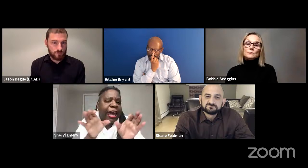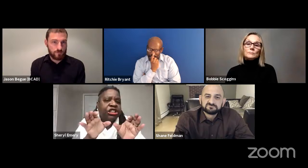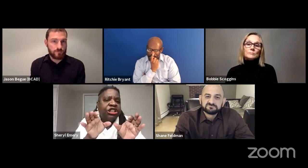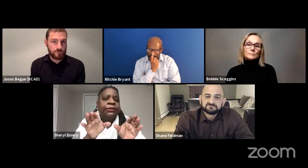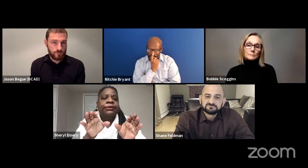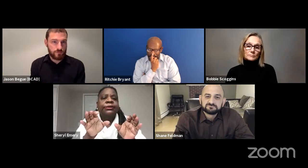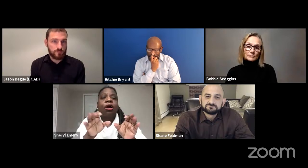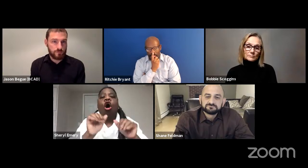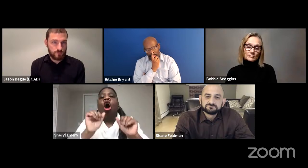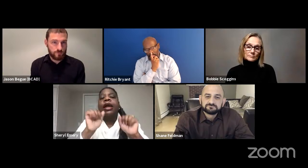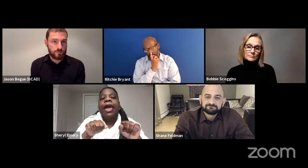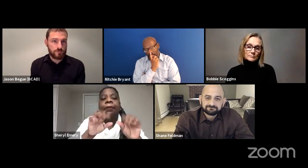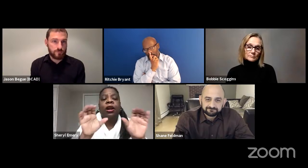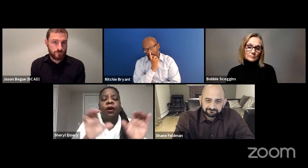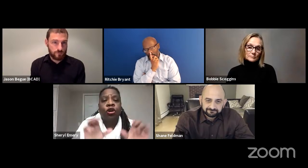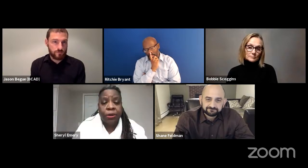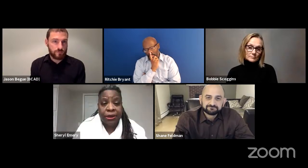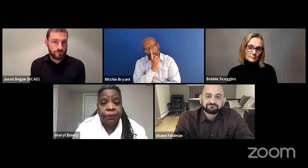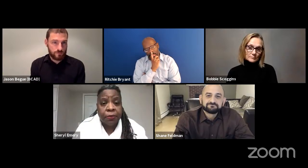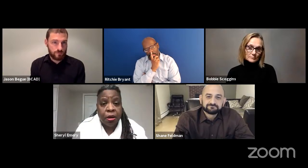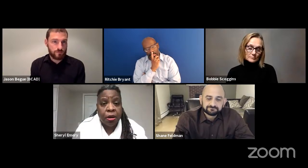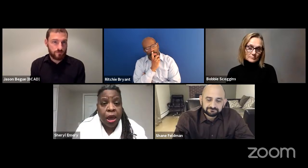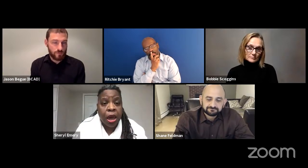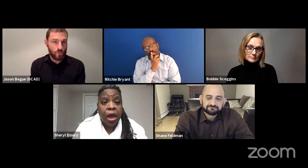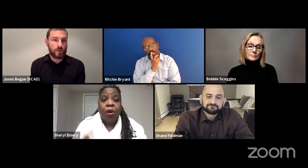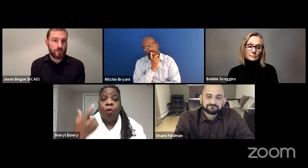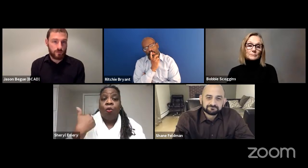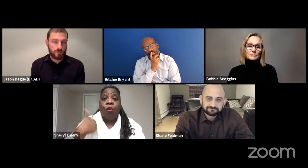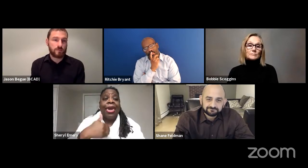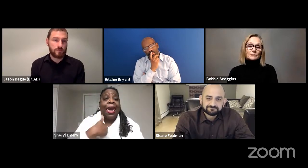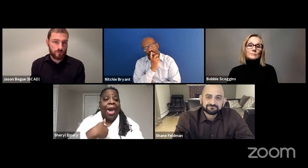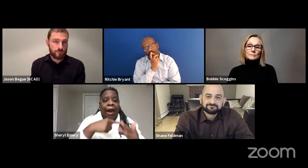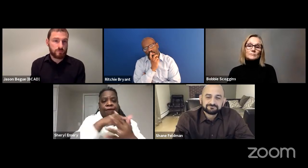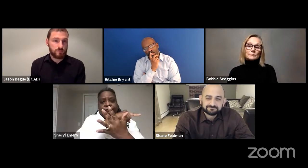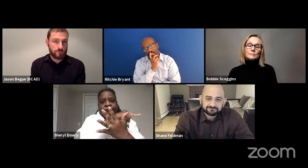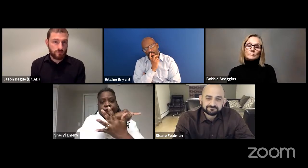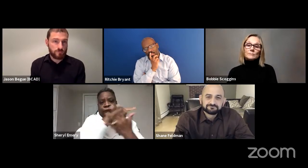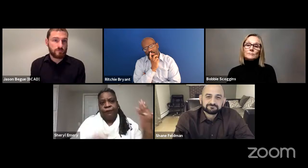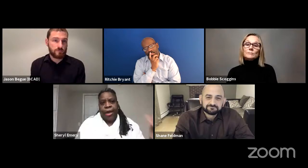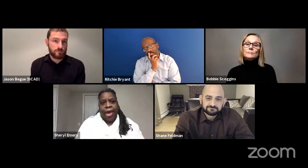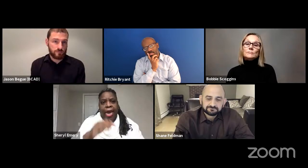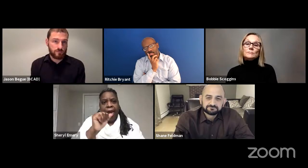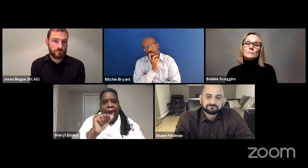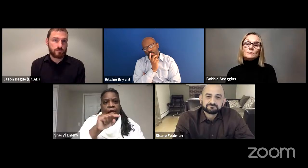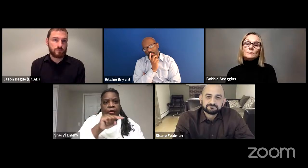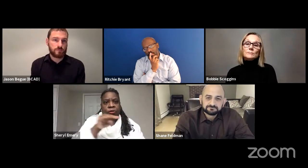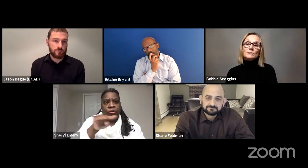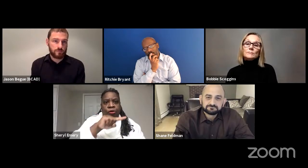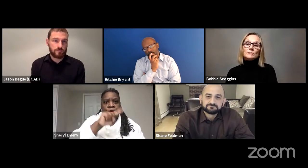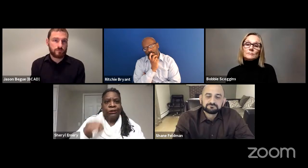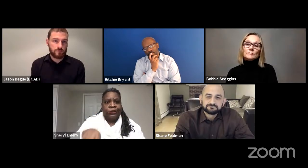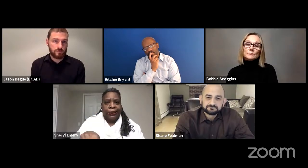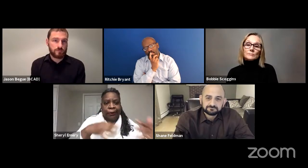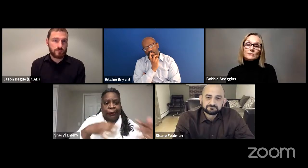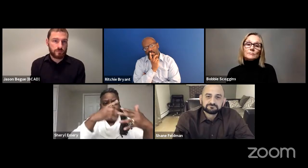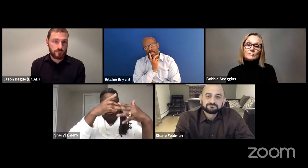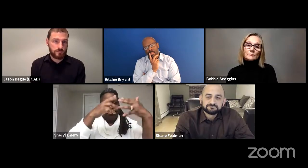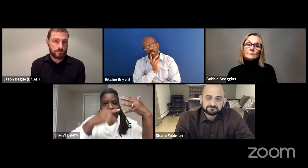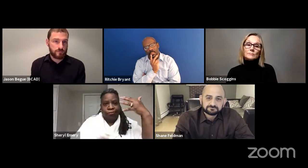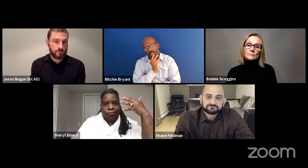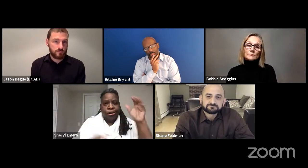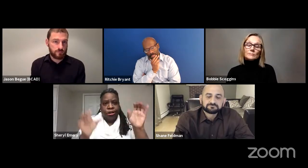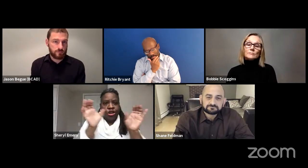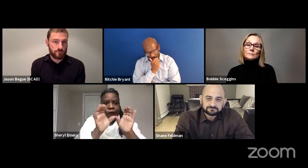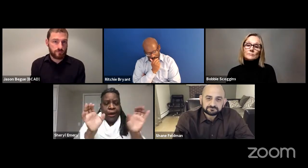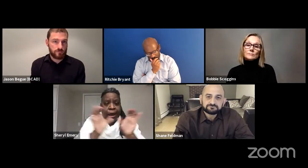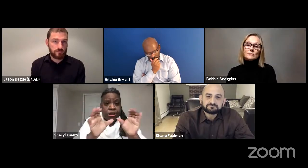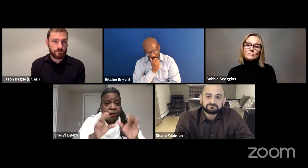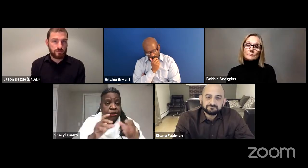But we never really explain what certification enables us to do. Really, if you think about